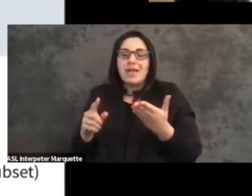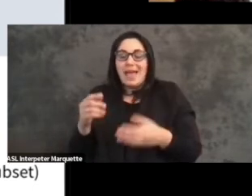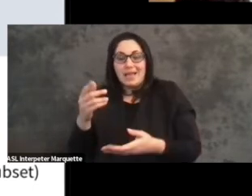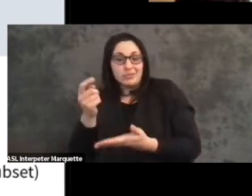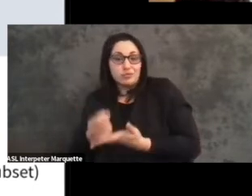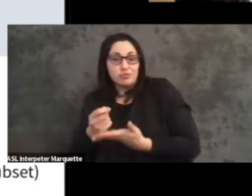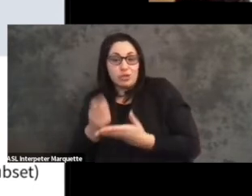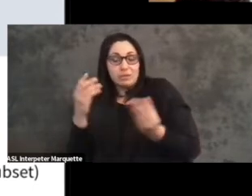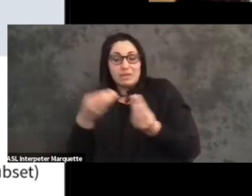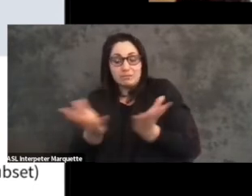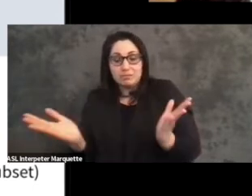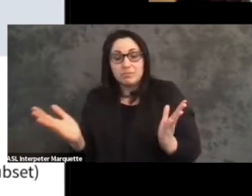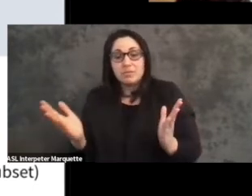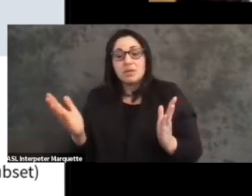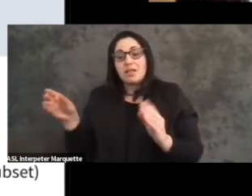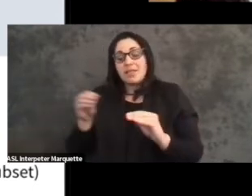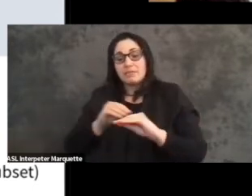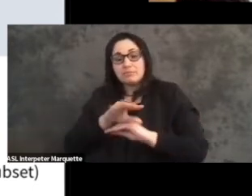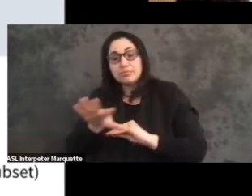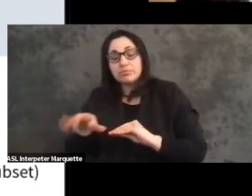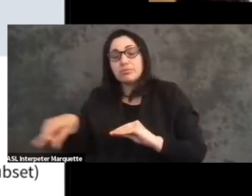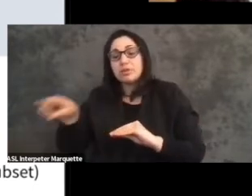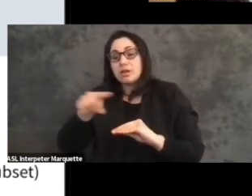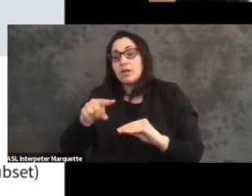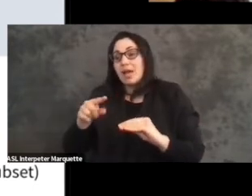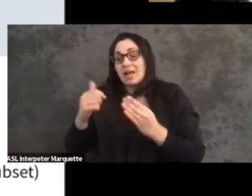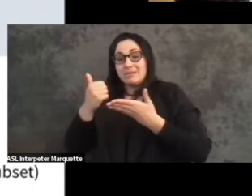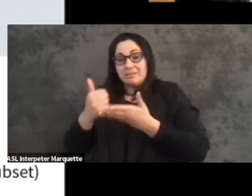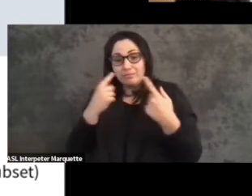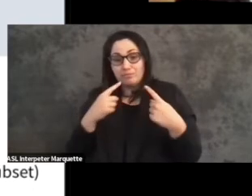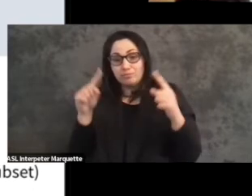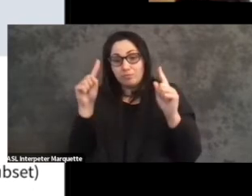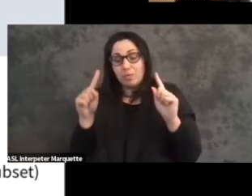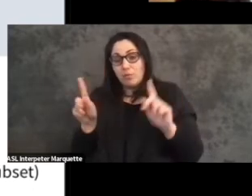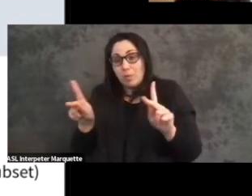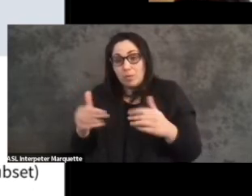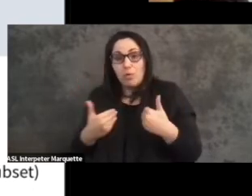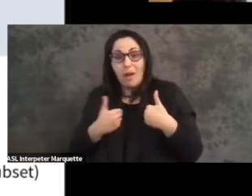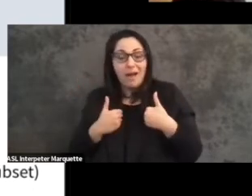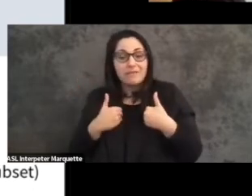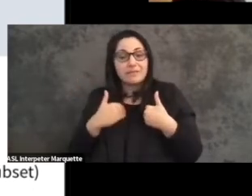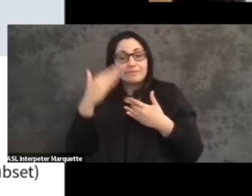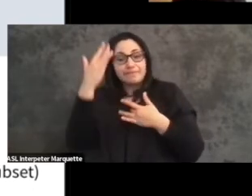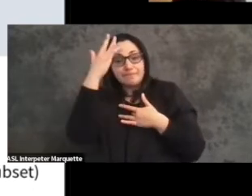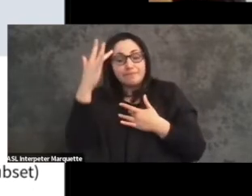we want to have more robust studies and more more robust treatments that are effective